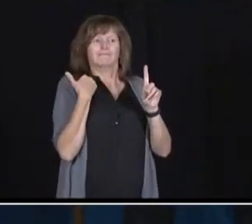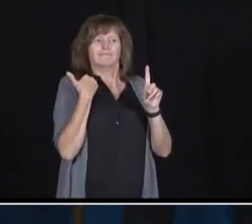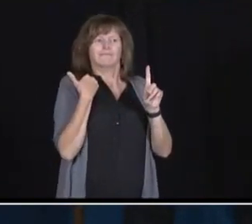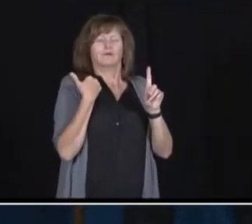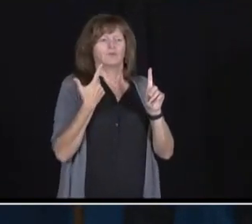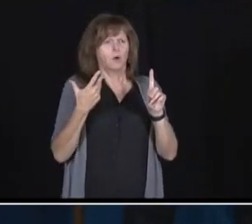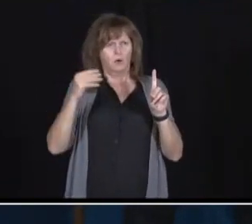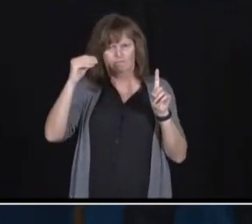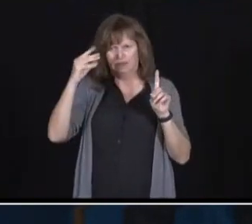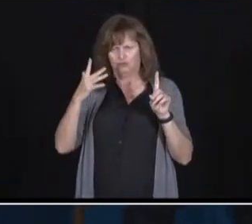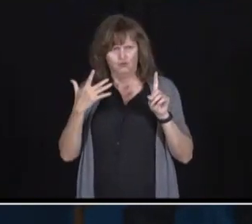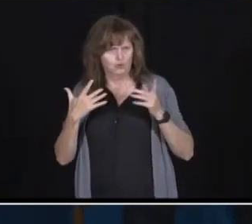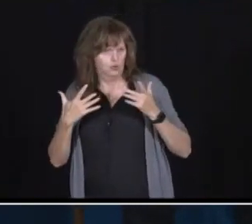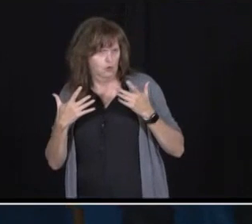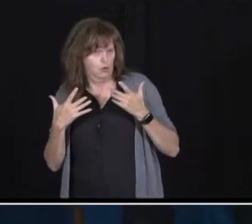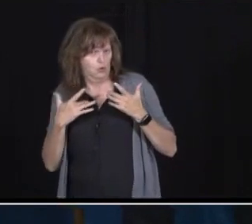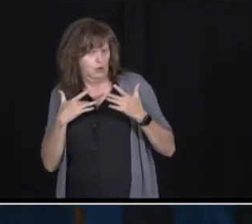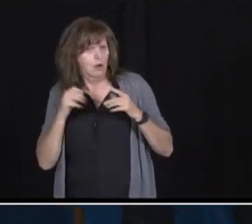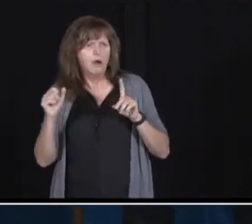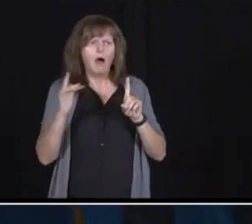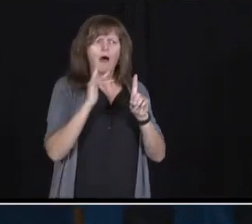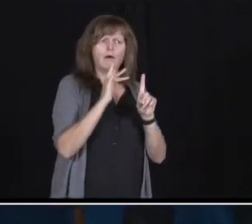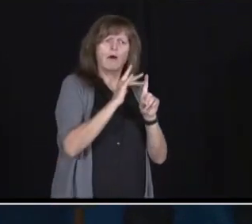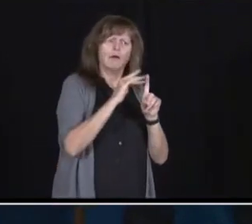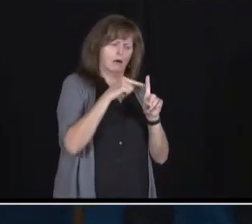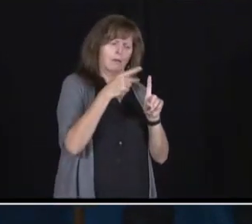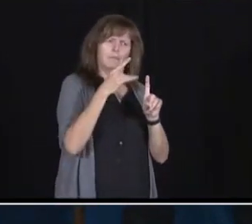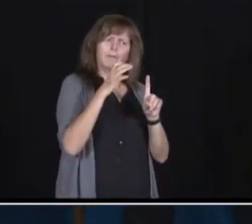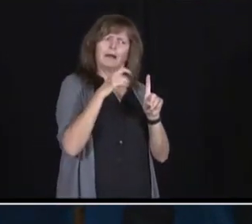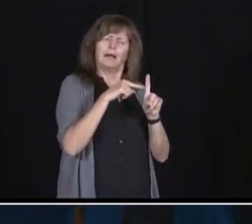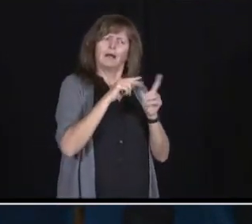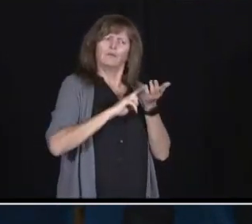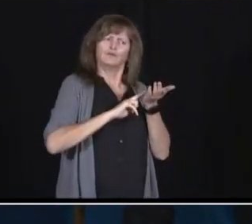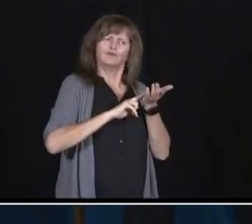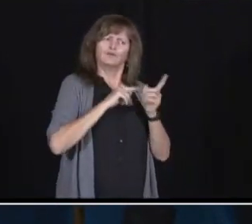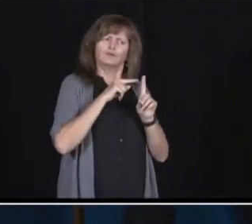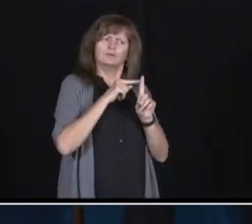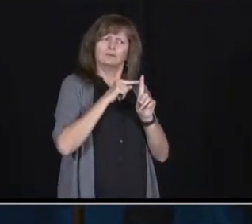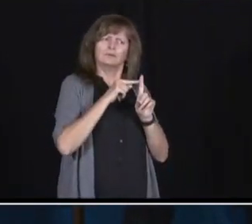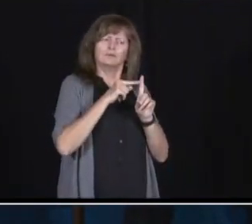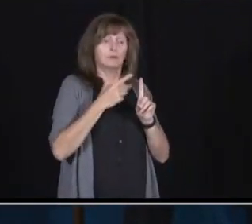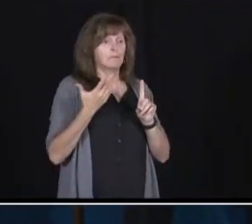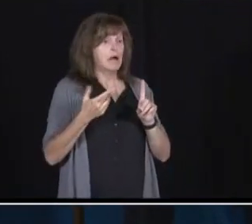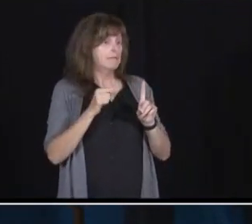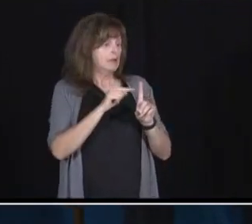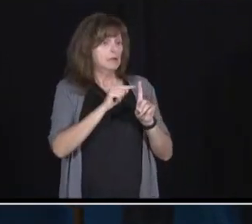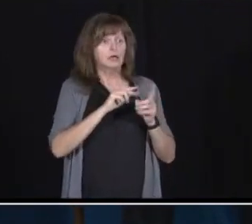relationship with the teachers, with the ministration and with the parents so they get to know who that person is.